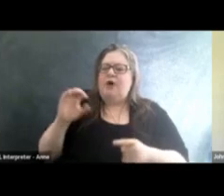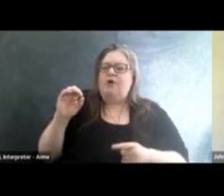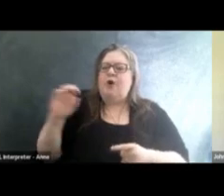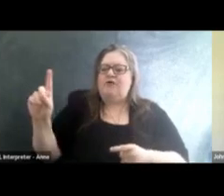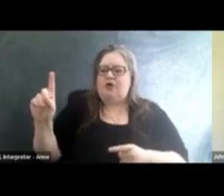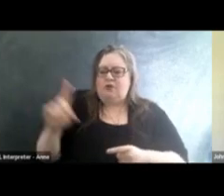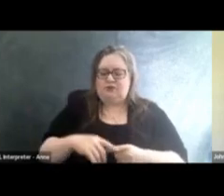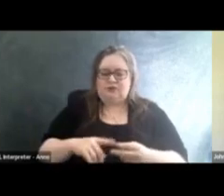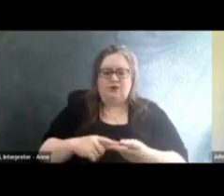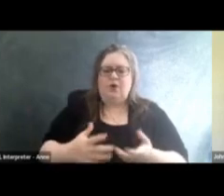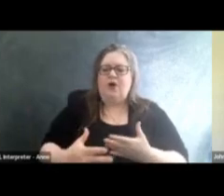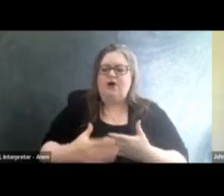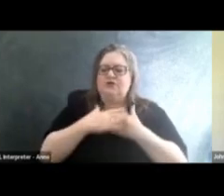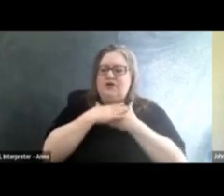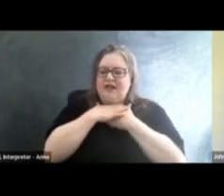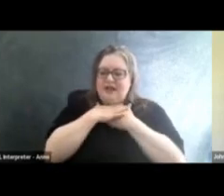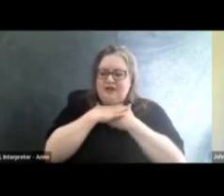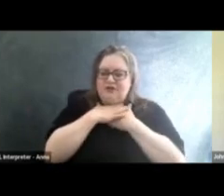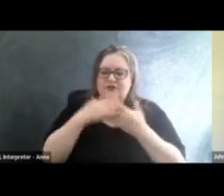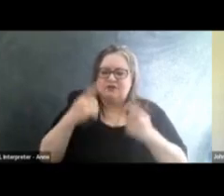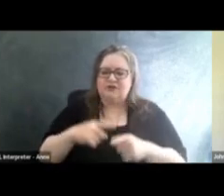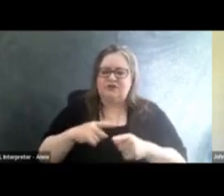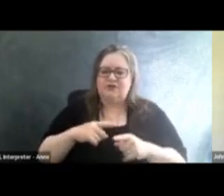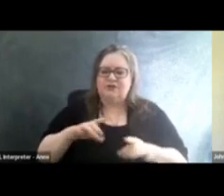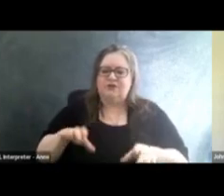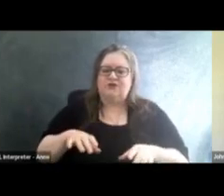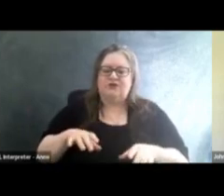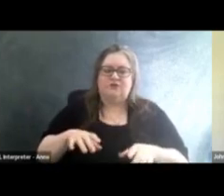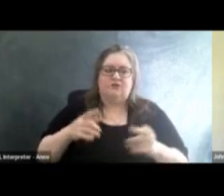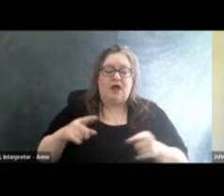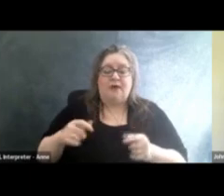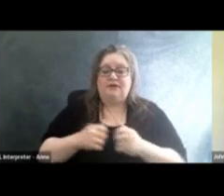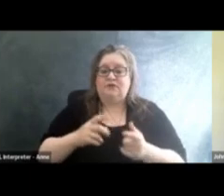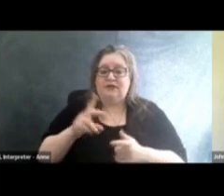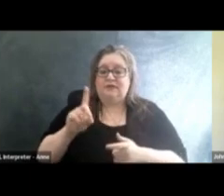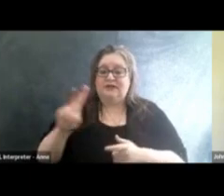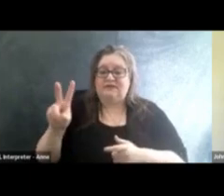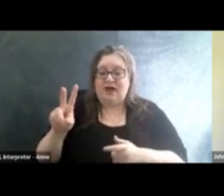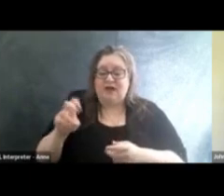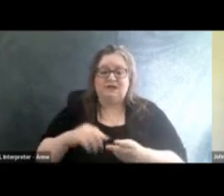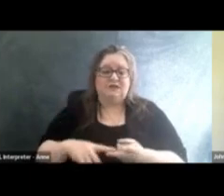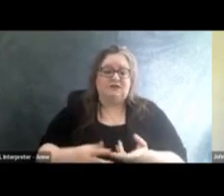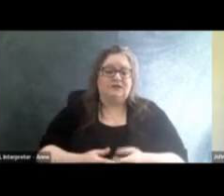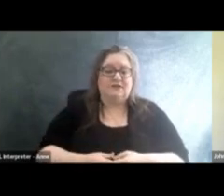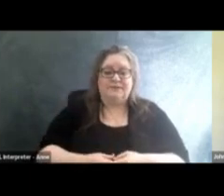strangulation, that incur occurs as part of domestic, intimate partner violence. So traumatic